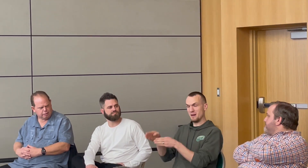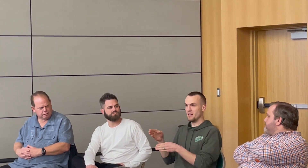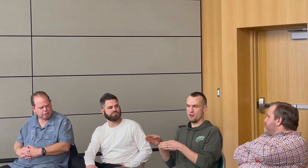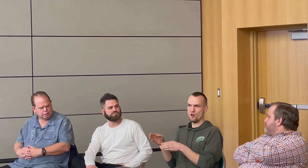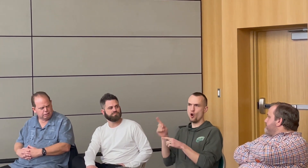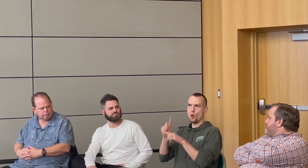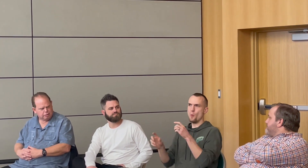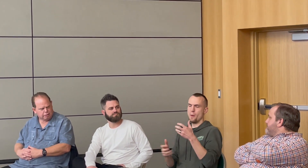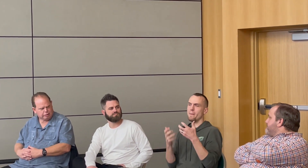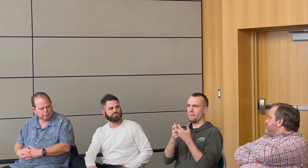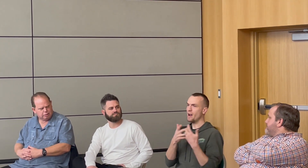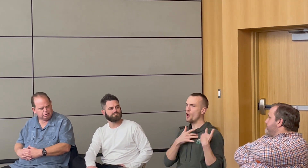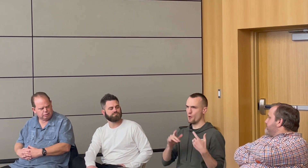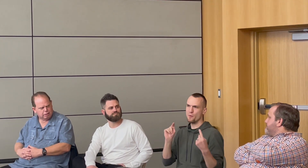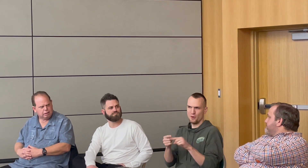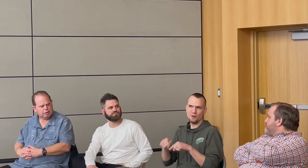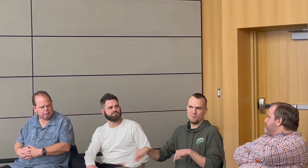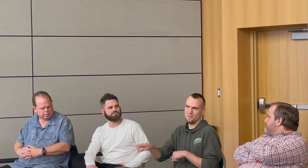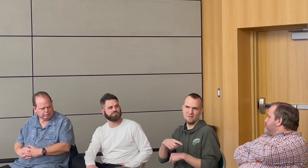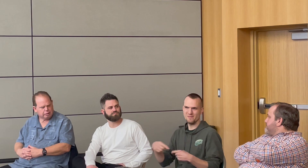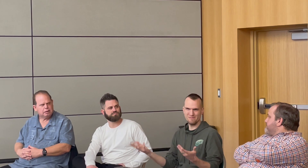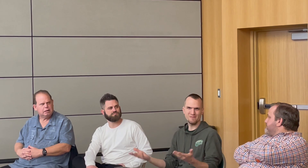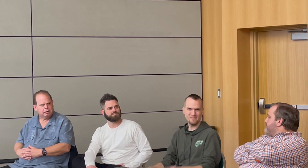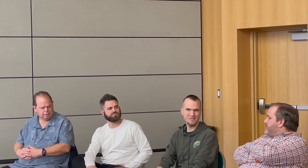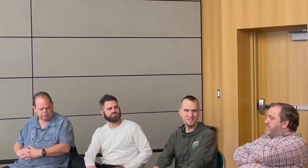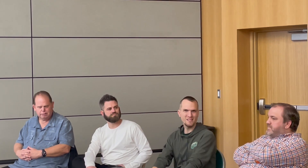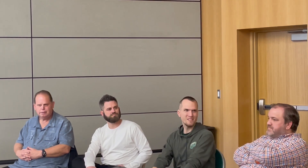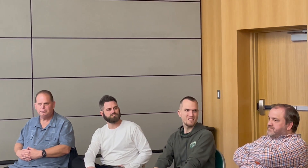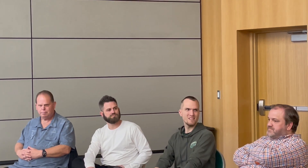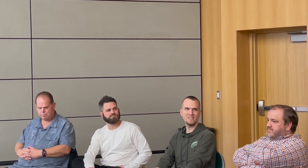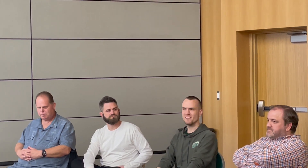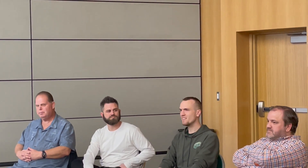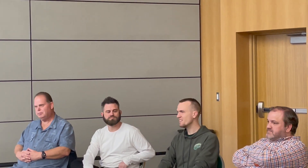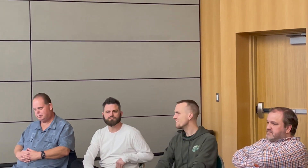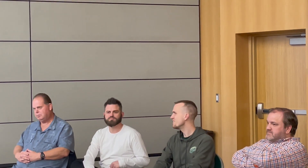population and I think select individuals will just never benefit from certain approaches and